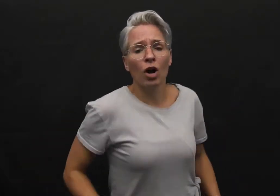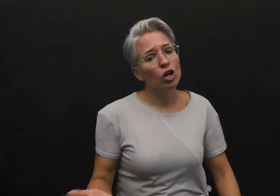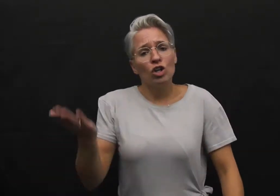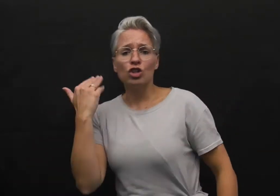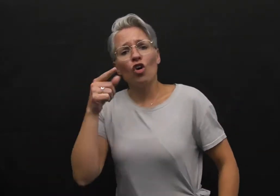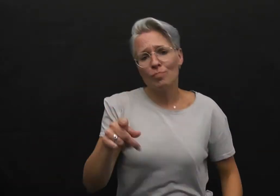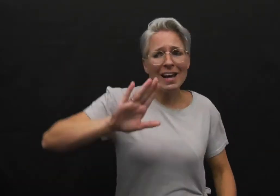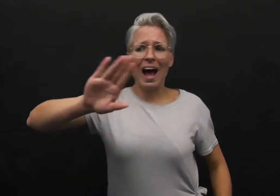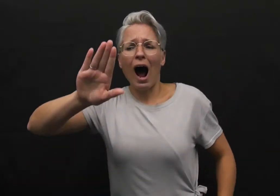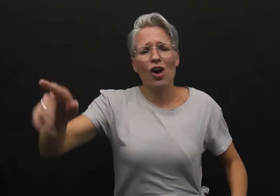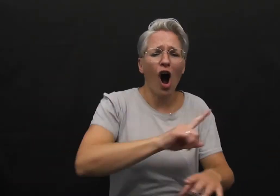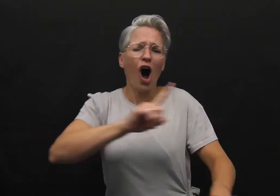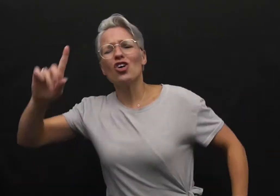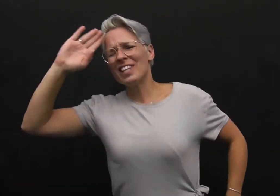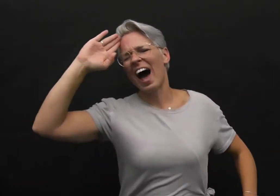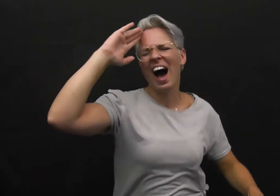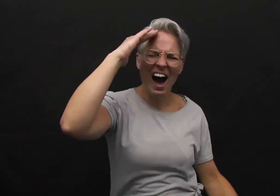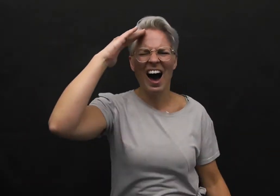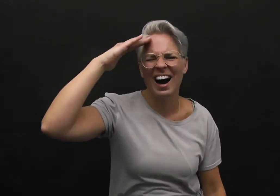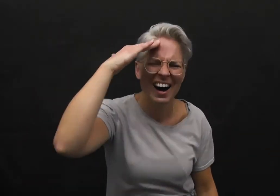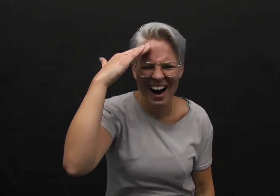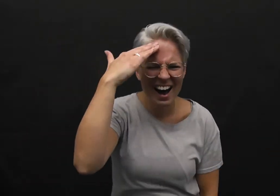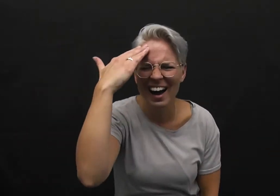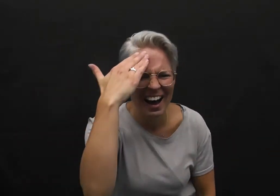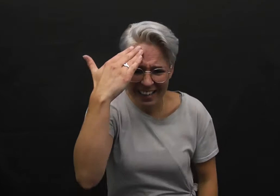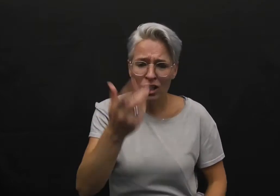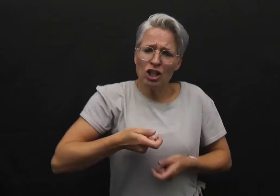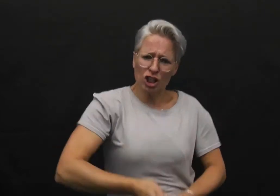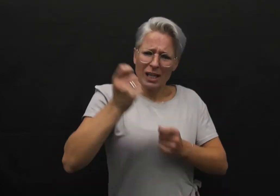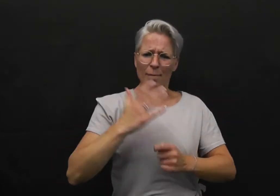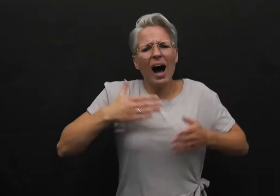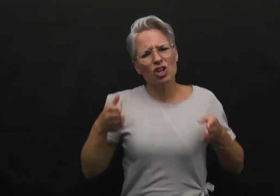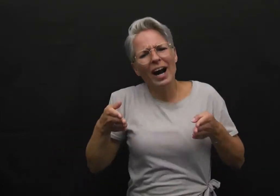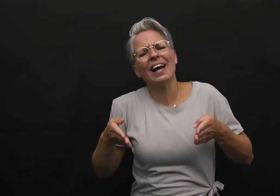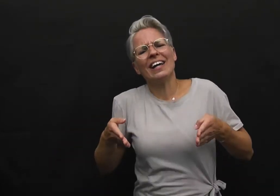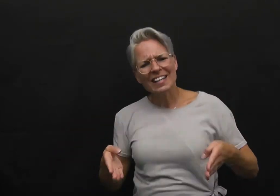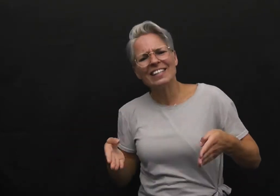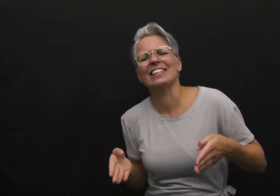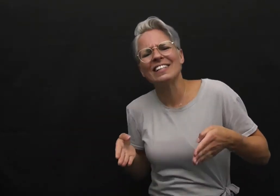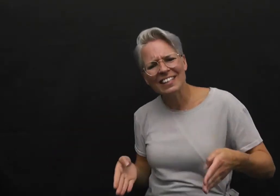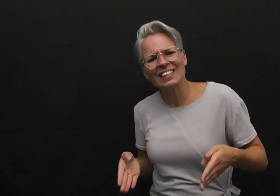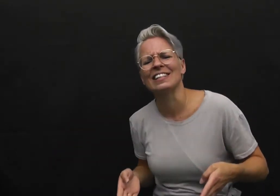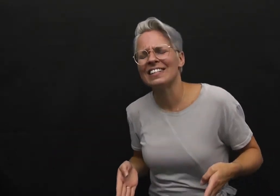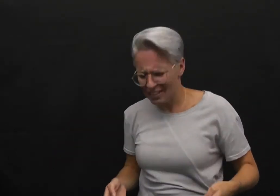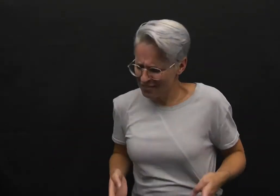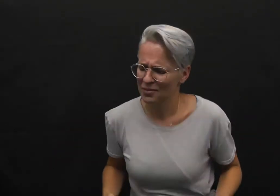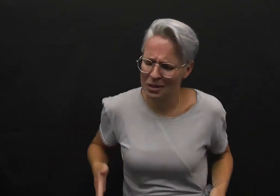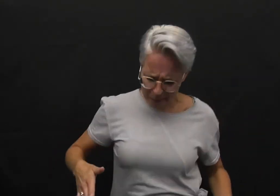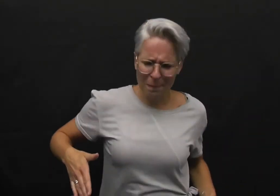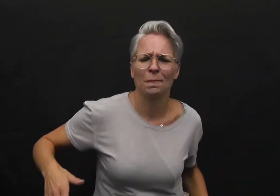You've been out all night Diggin' my grave